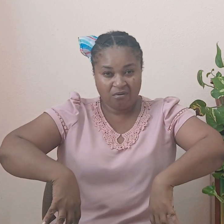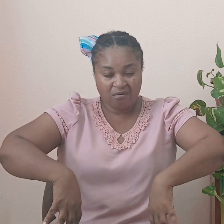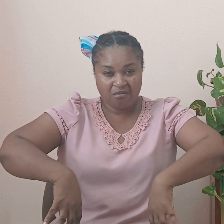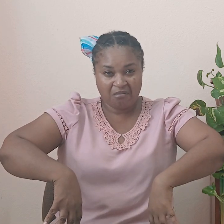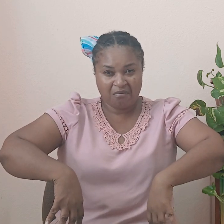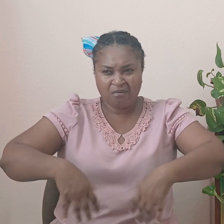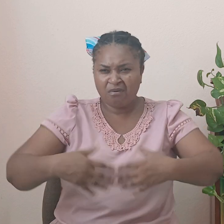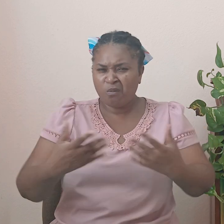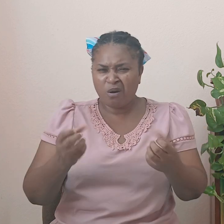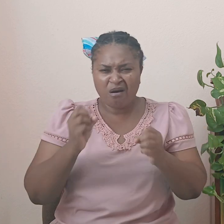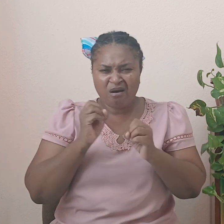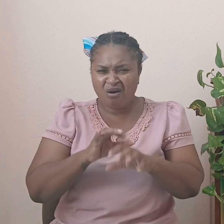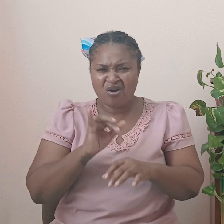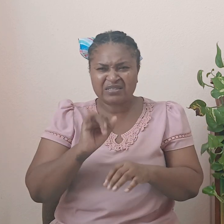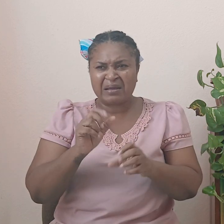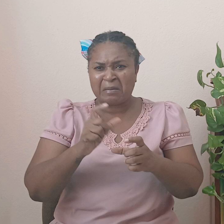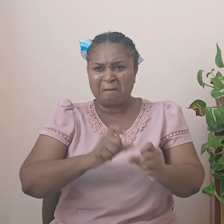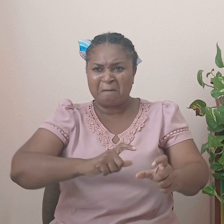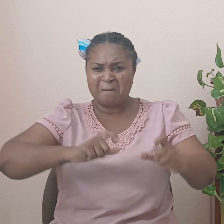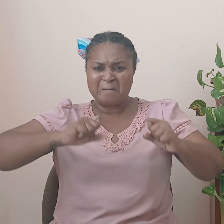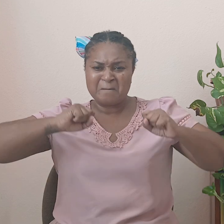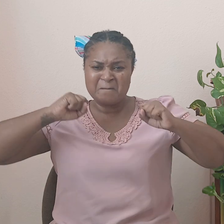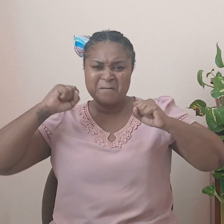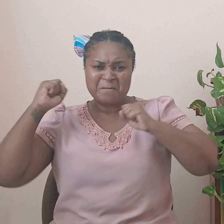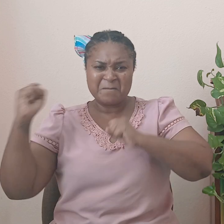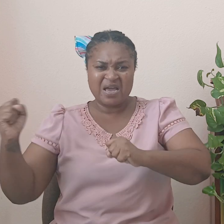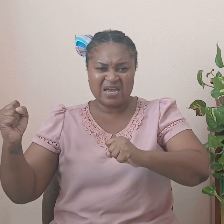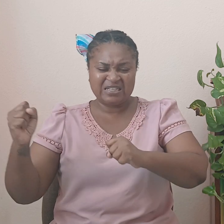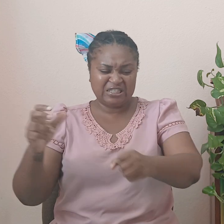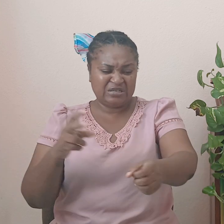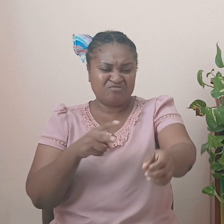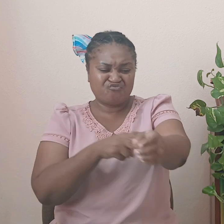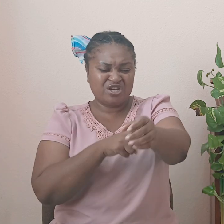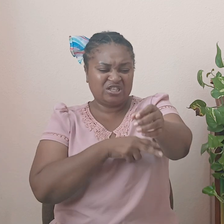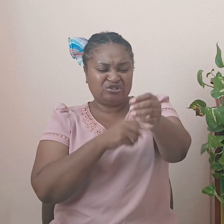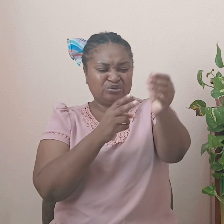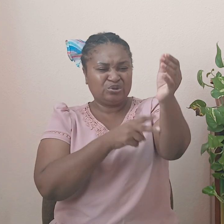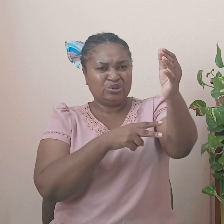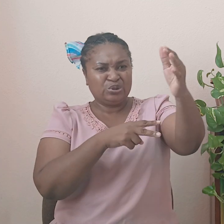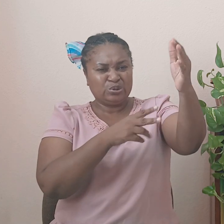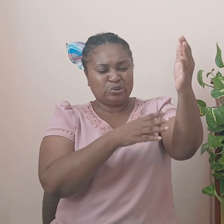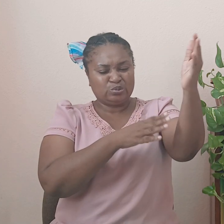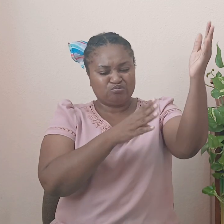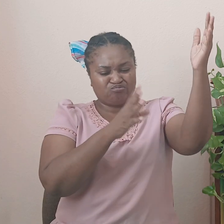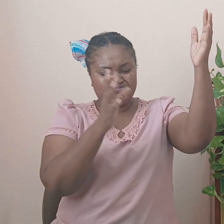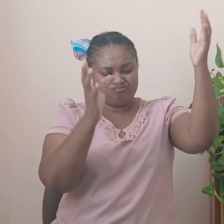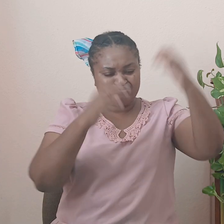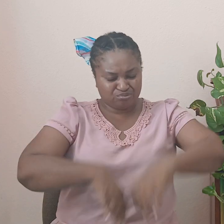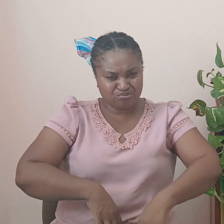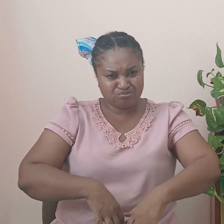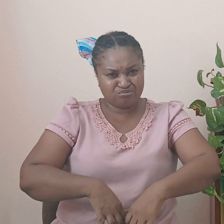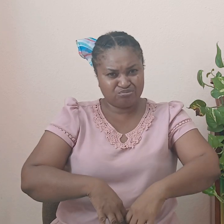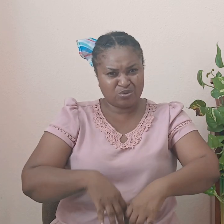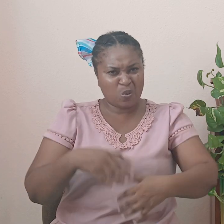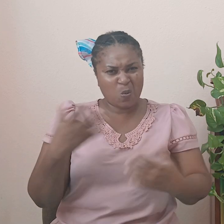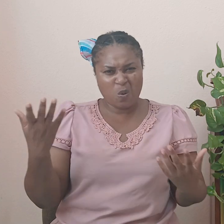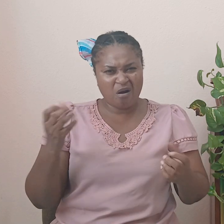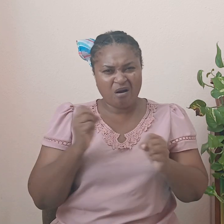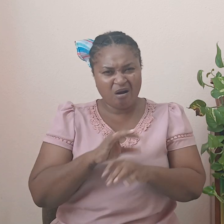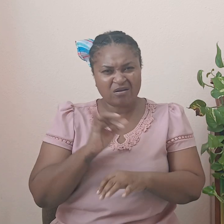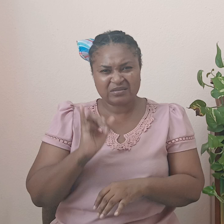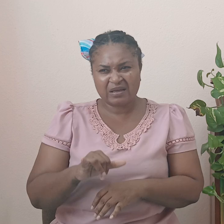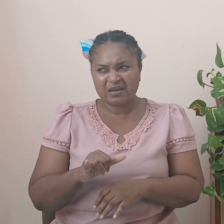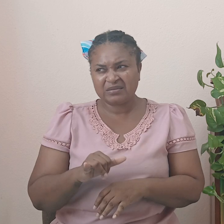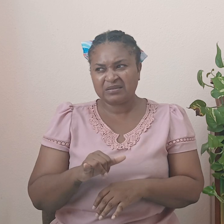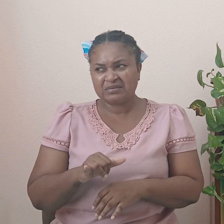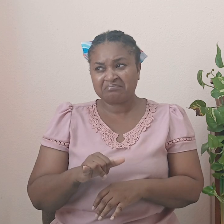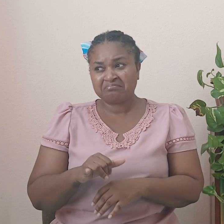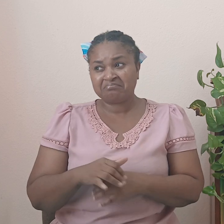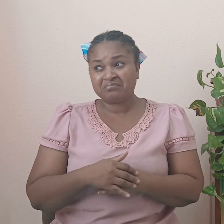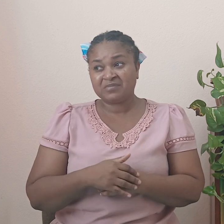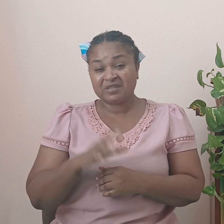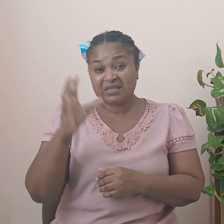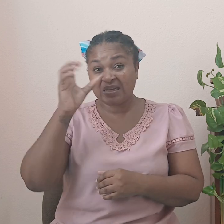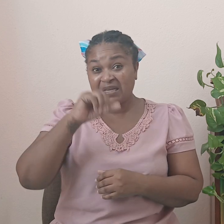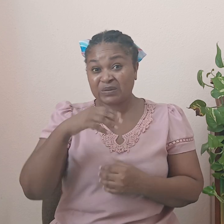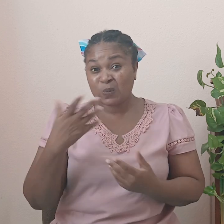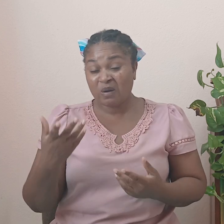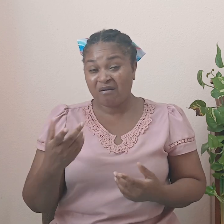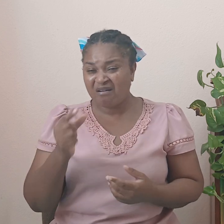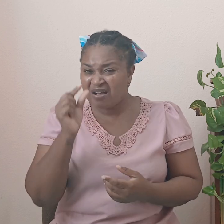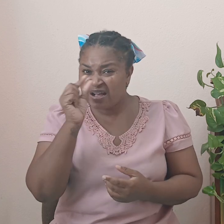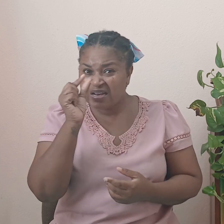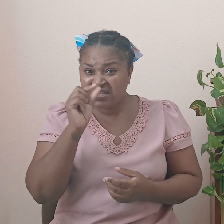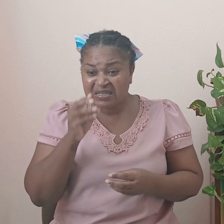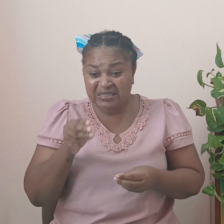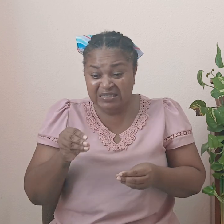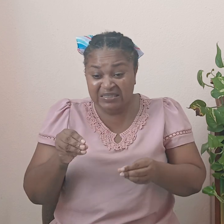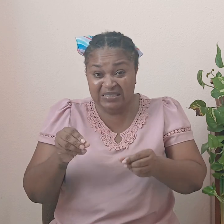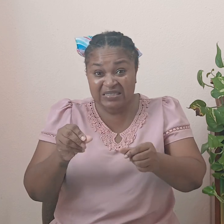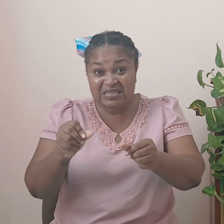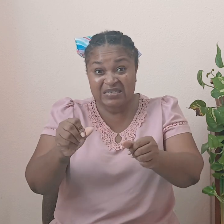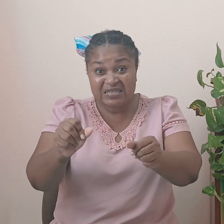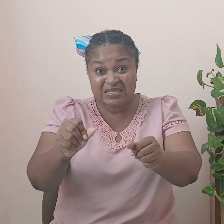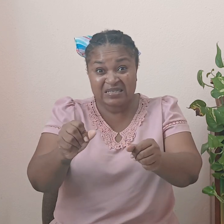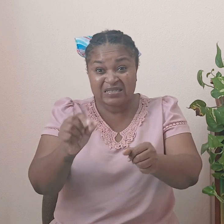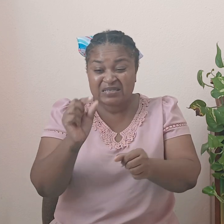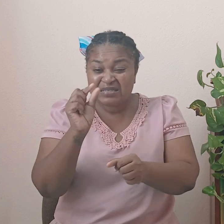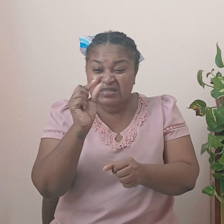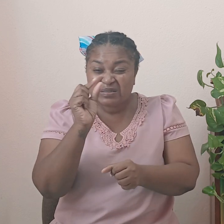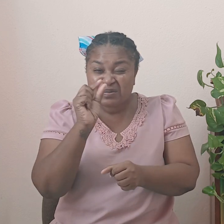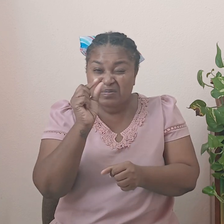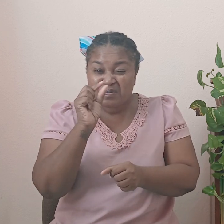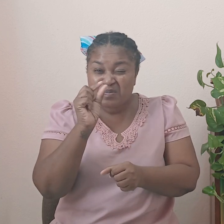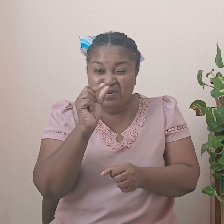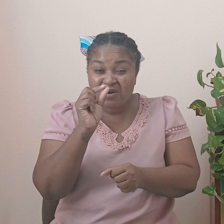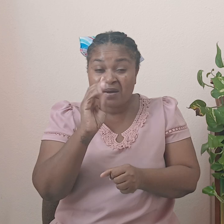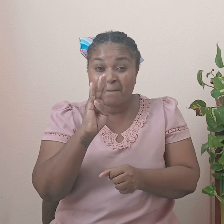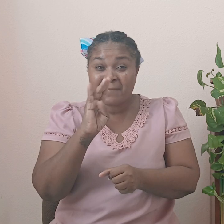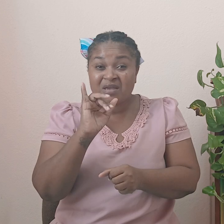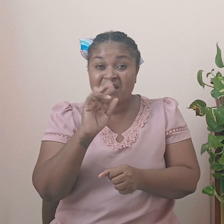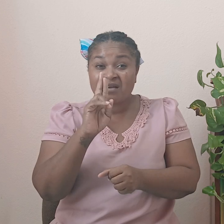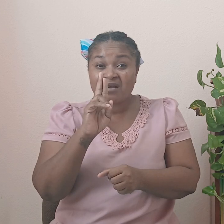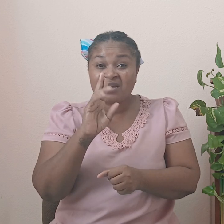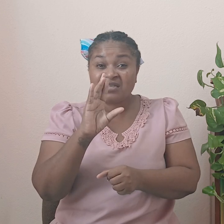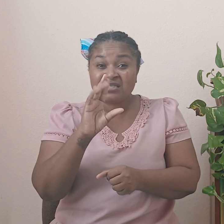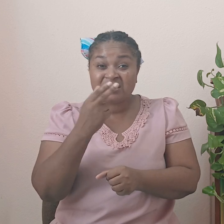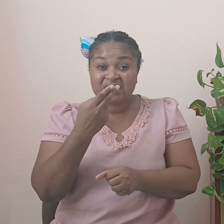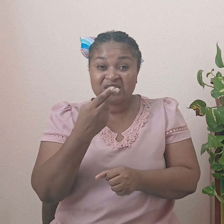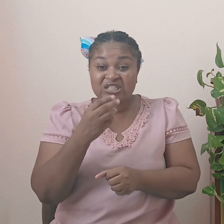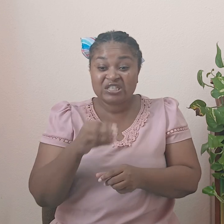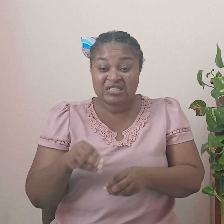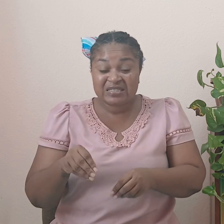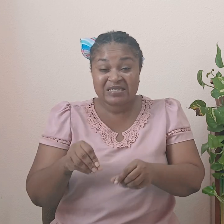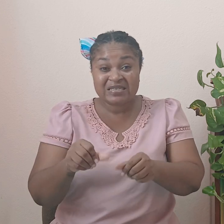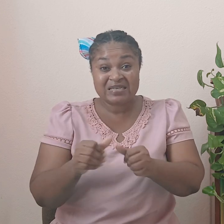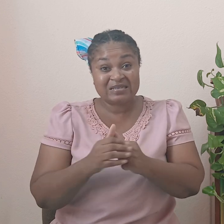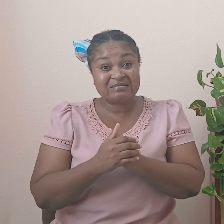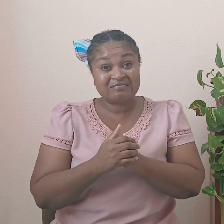caused this mighty bridge to collapse and fall? It was a little seed, a tiny birch tree seed that